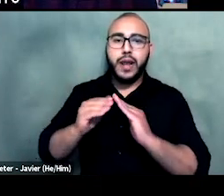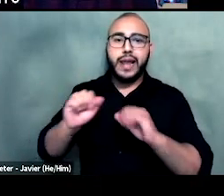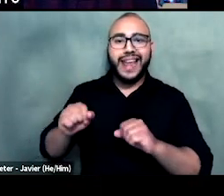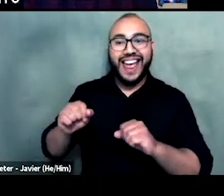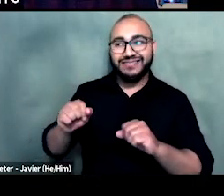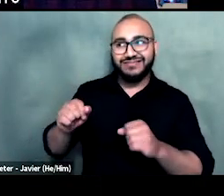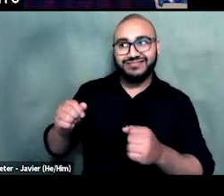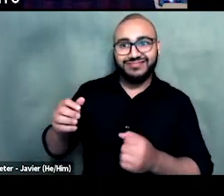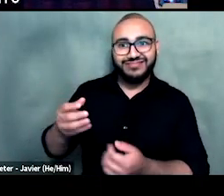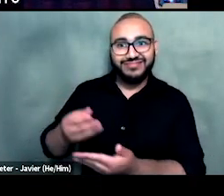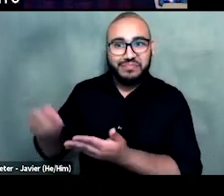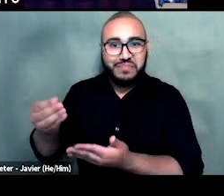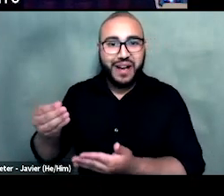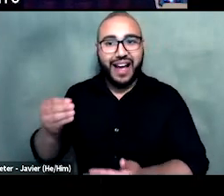bread. It's actually really, really good.